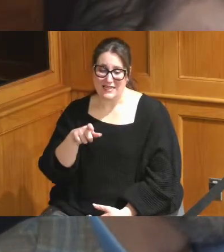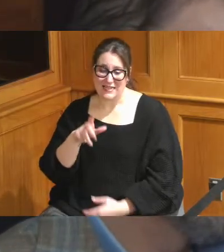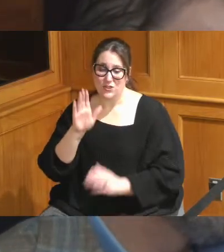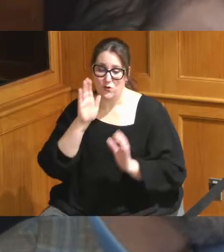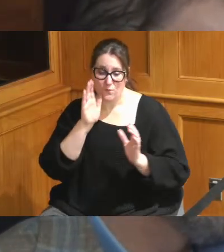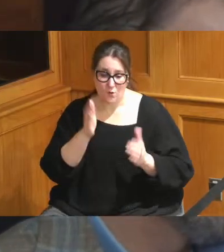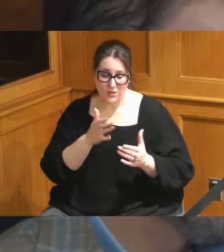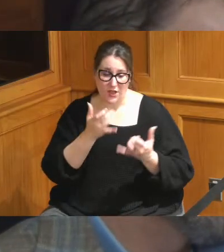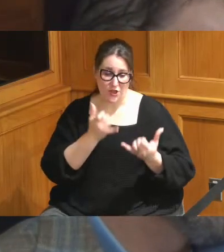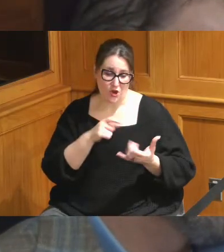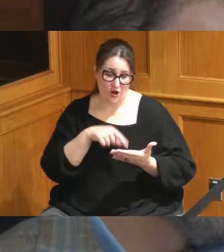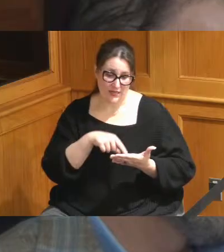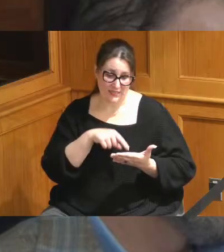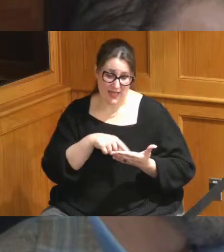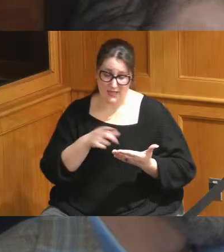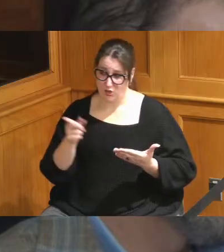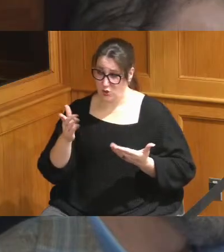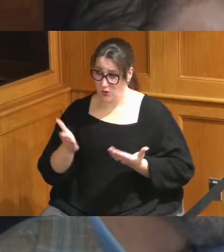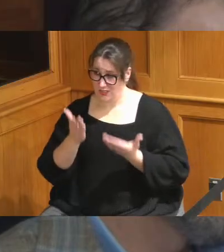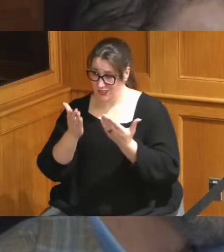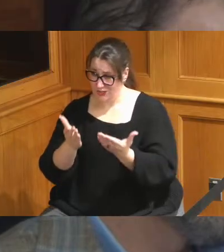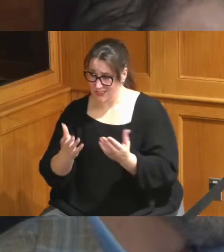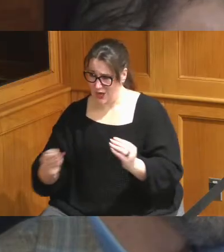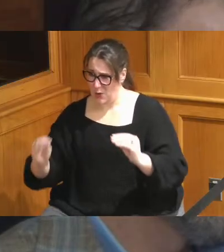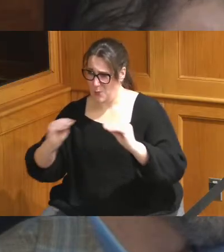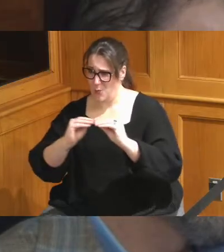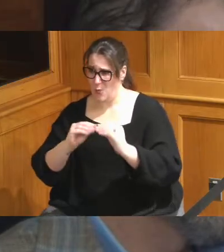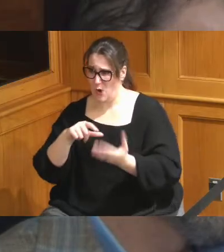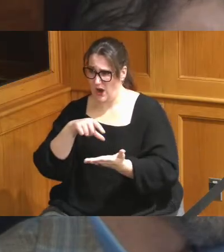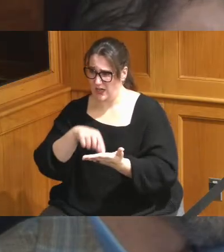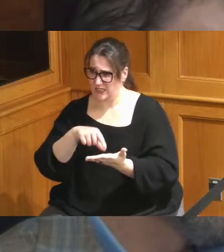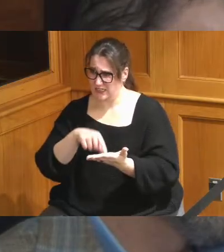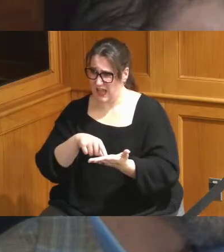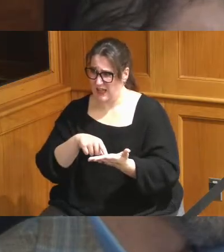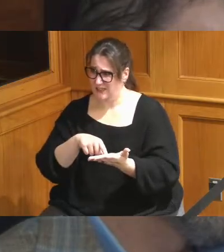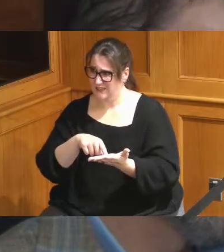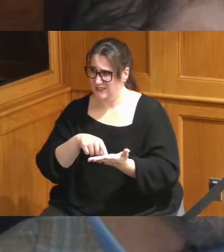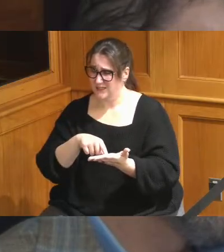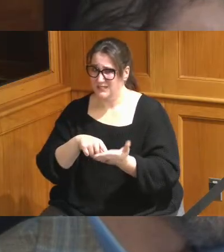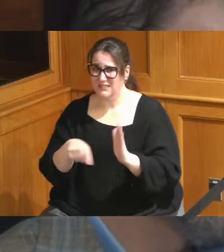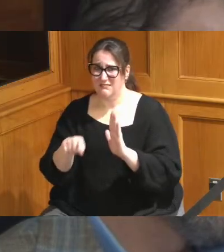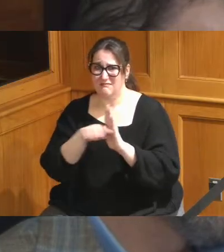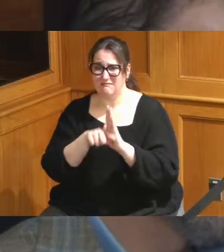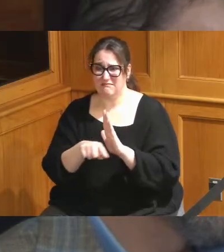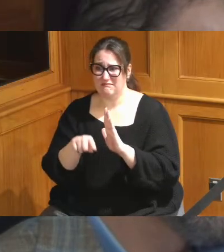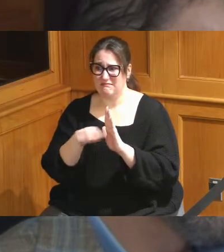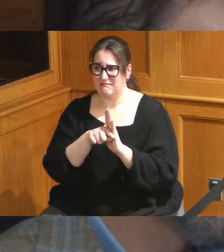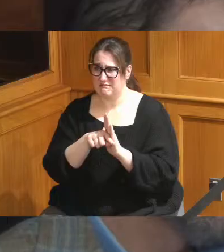proposing. What more debt will we put? And this applies that what everybody that lives in Hamilton